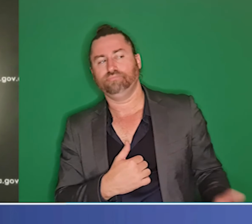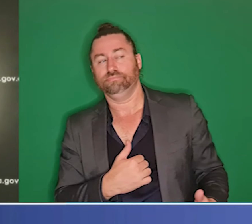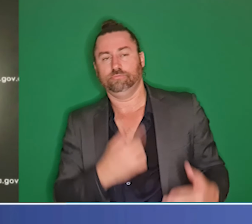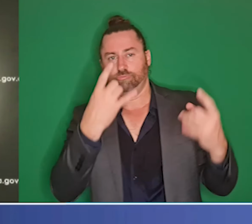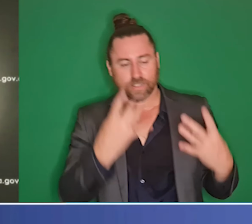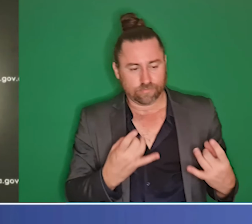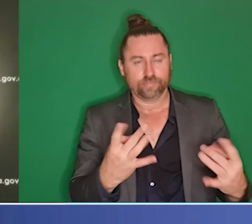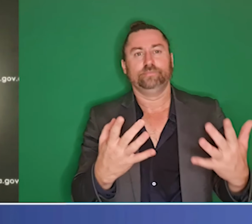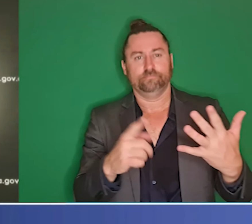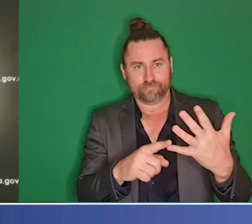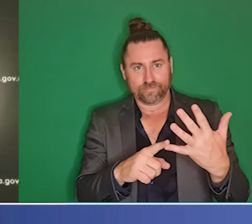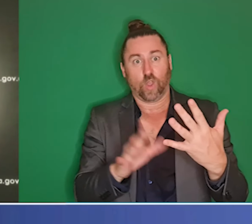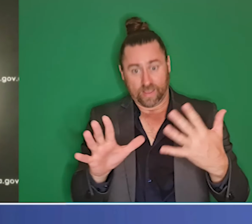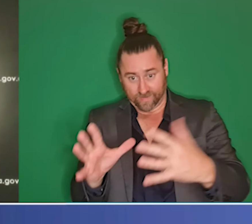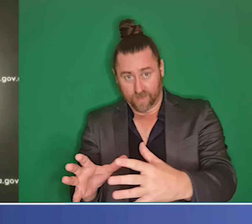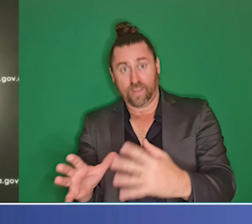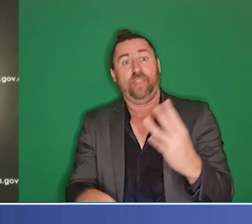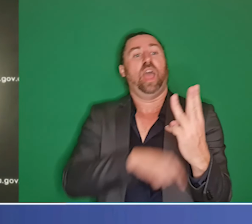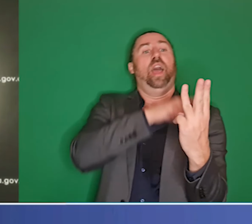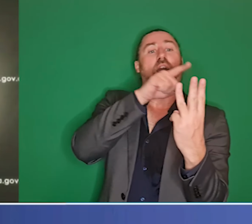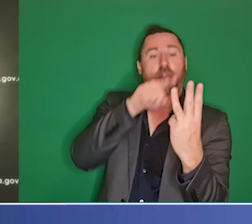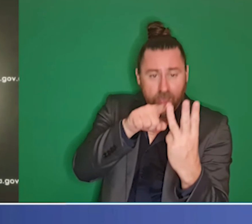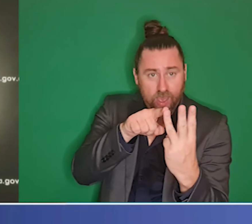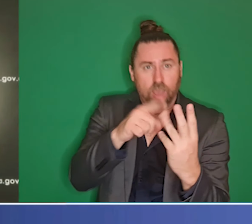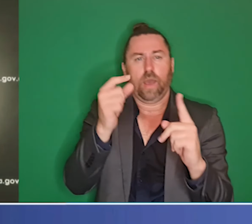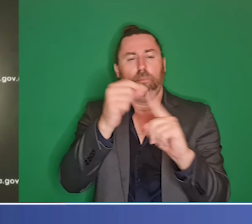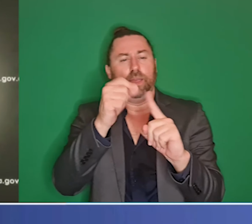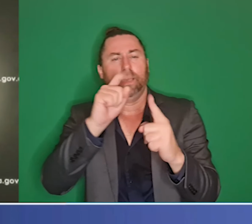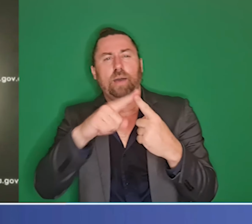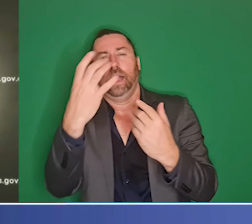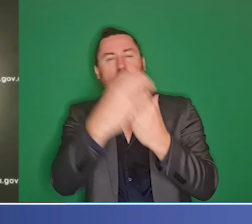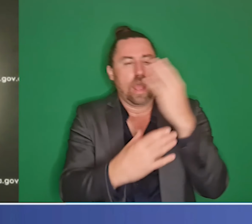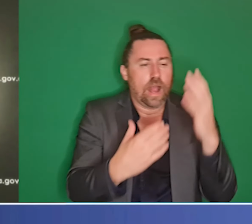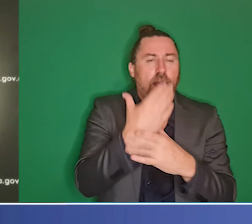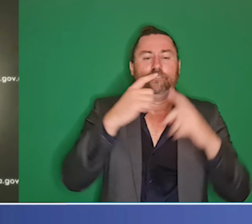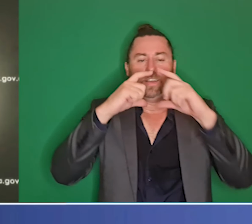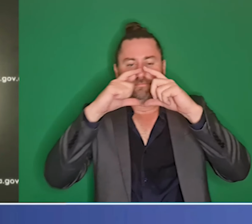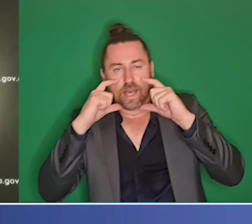And then the third pillar of action is the PPE. And as I've mentioned today, the 10 million units